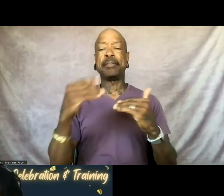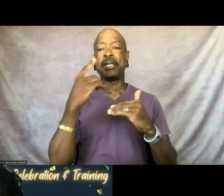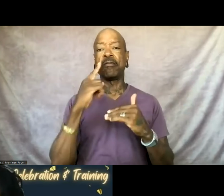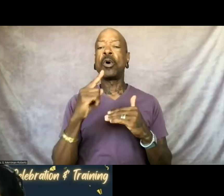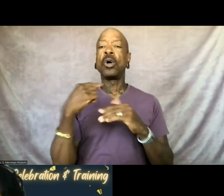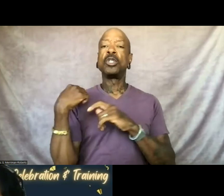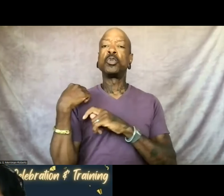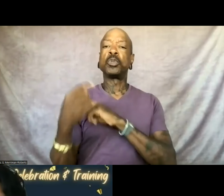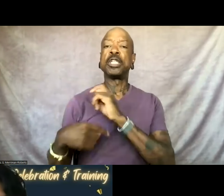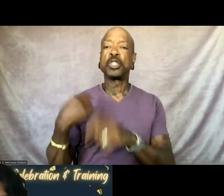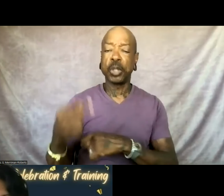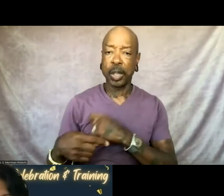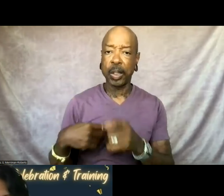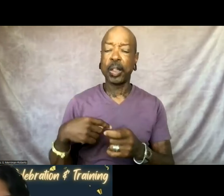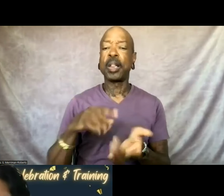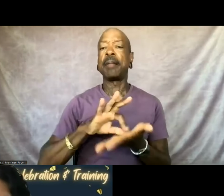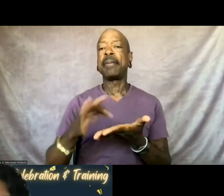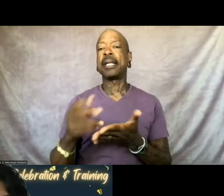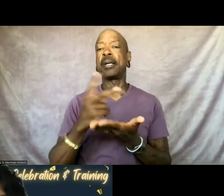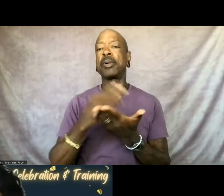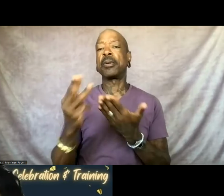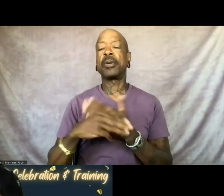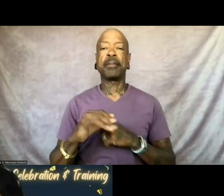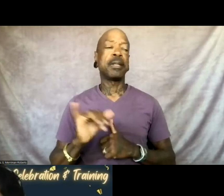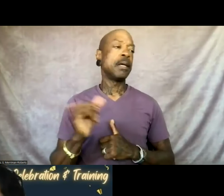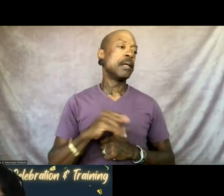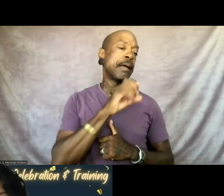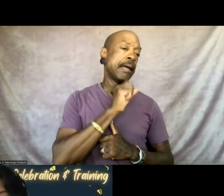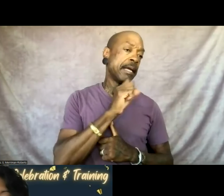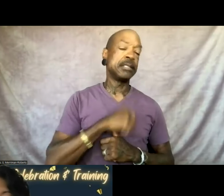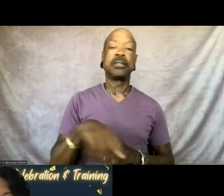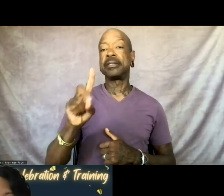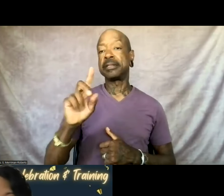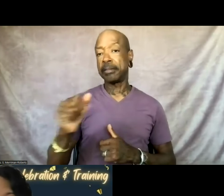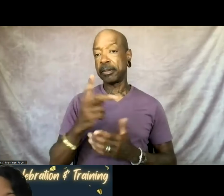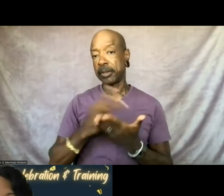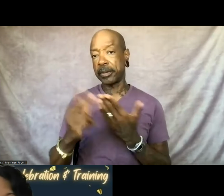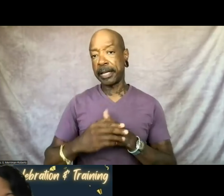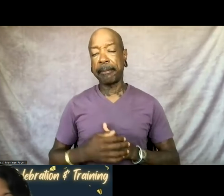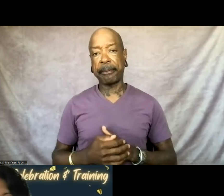community of advocates who have pushed to, you know,